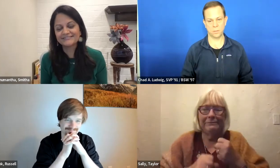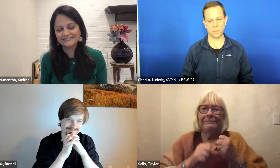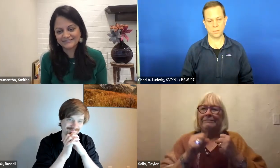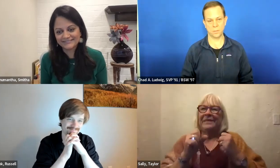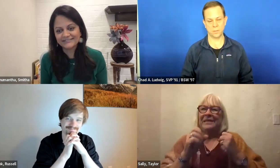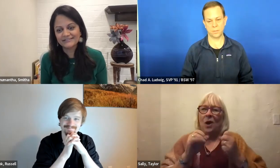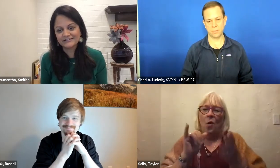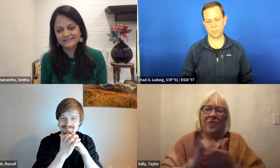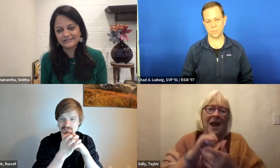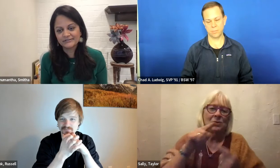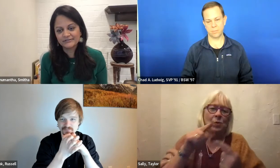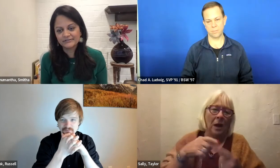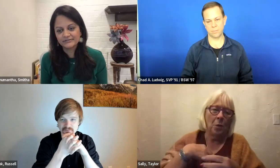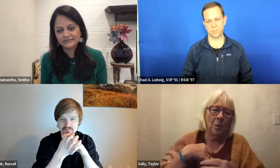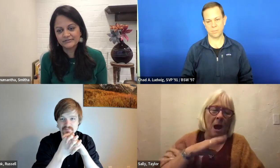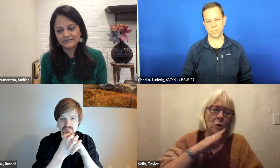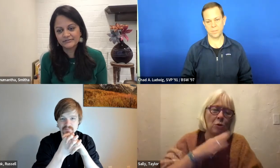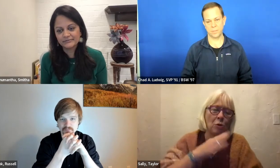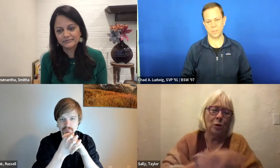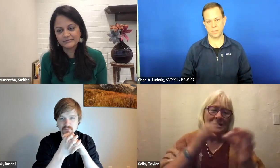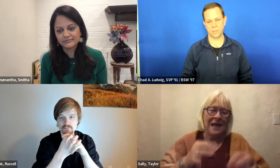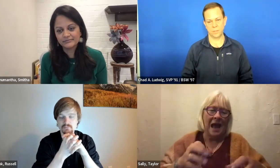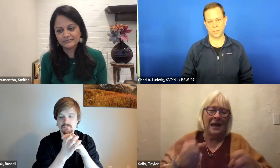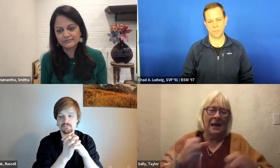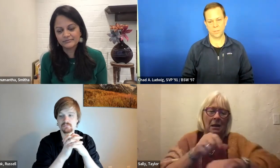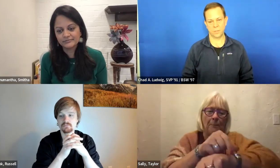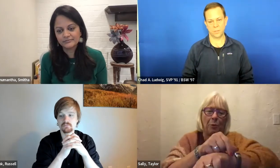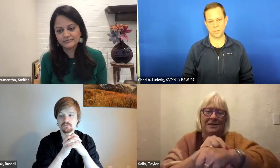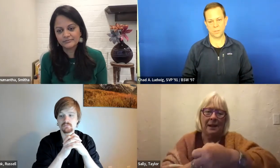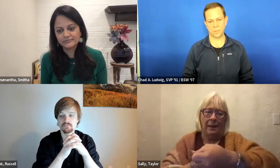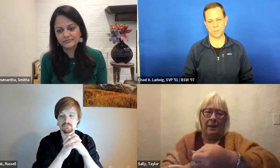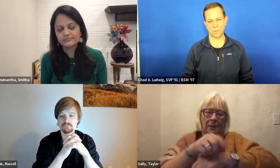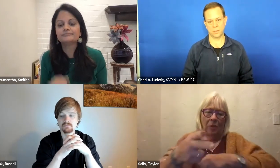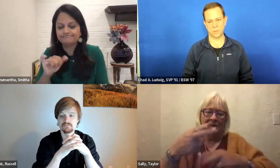so I'd have to get up, run out, and grab him, and that's when my daughter decided to get him